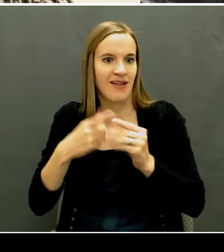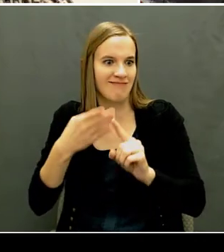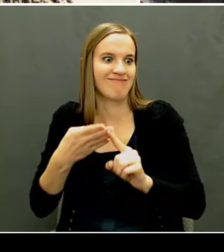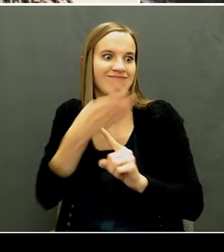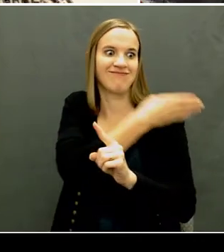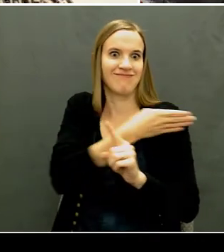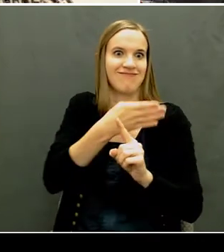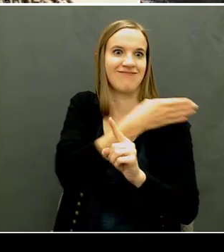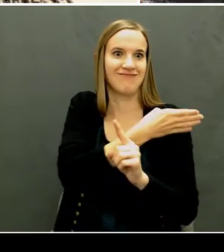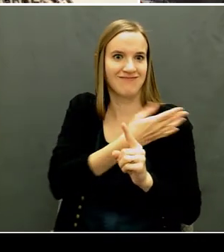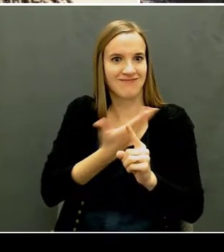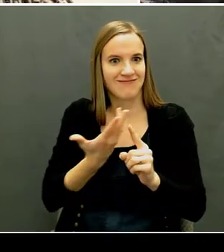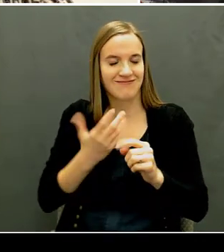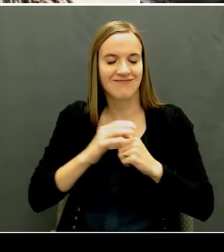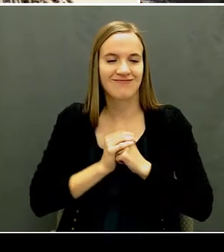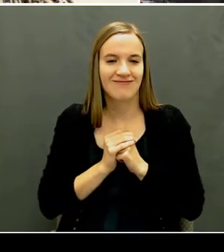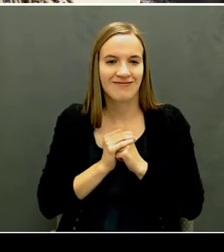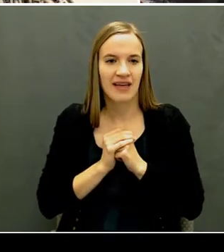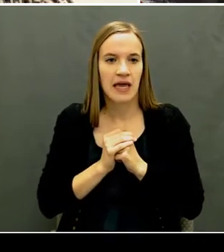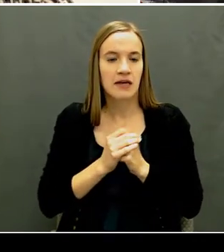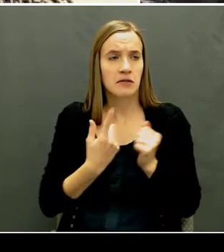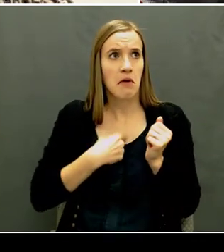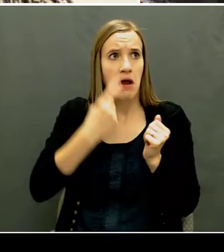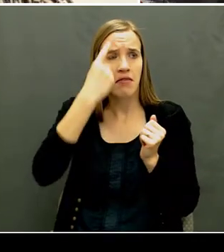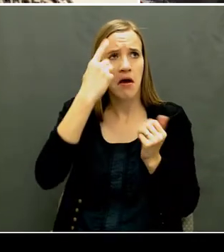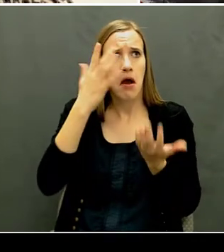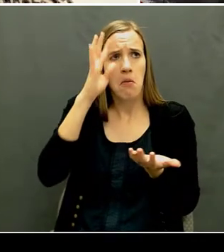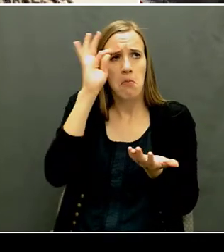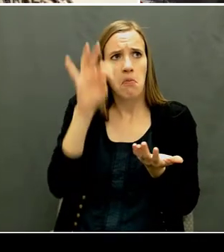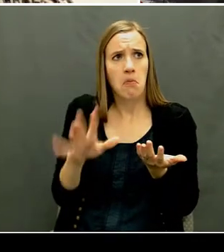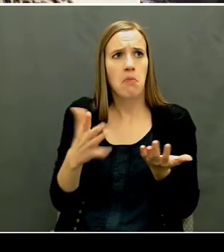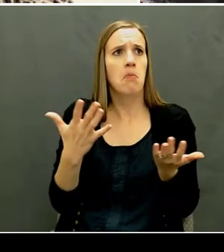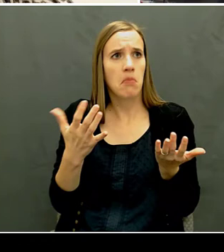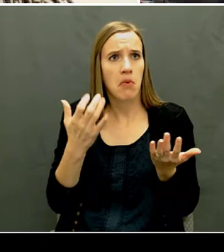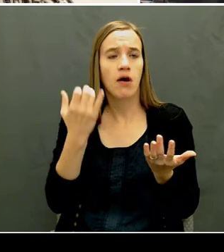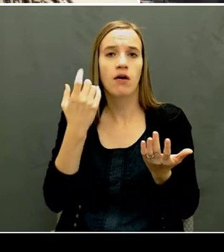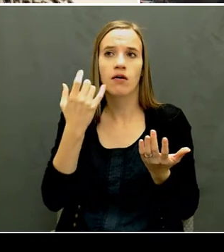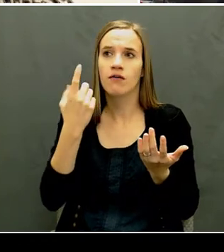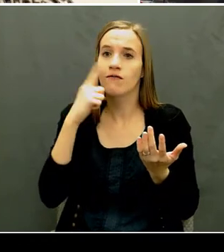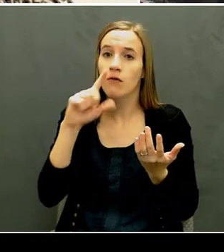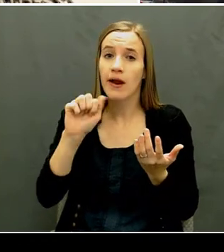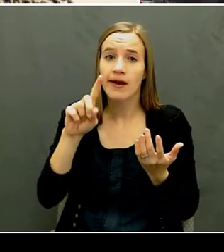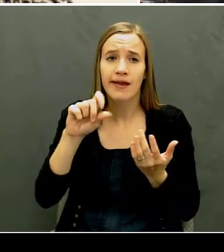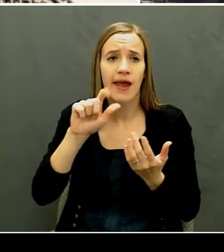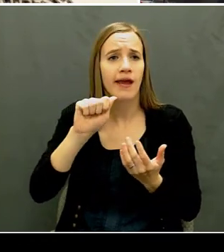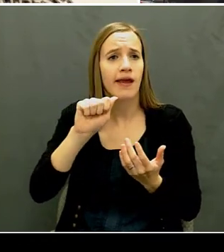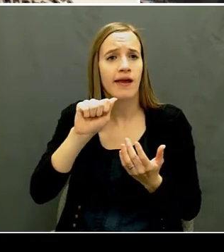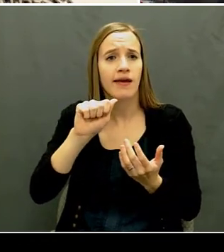know, a torch around the country? And so I think someone challenged, if I remember, someone